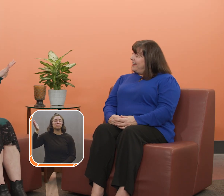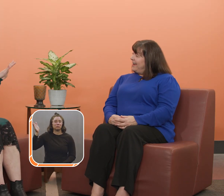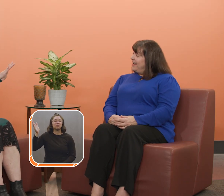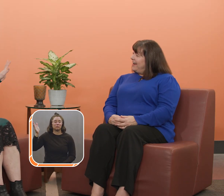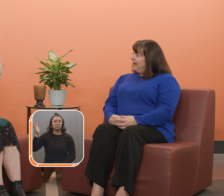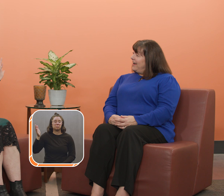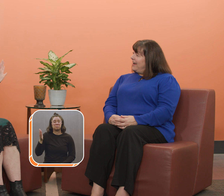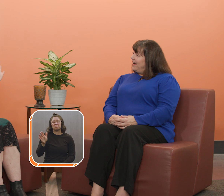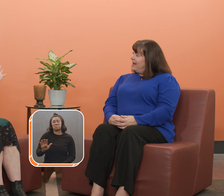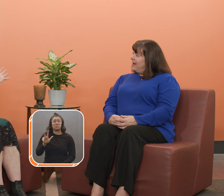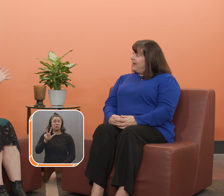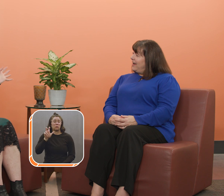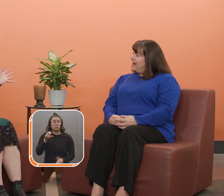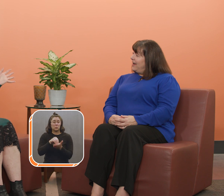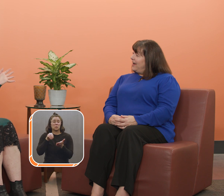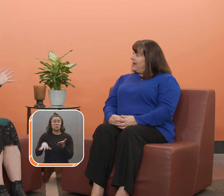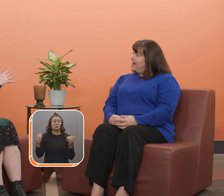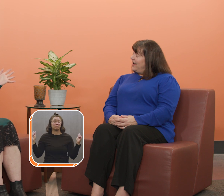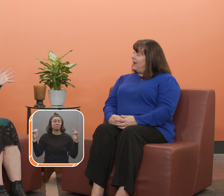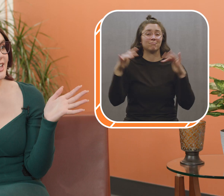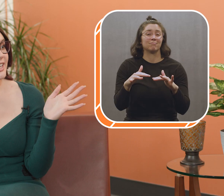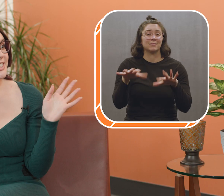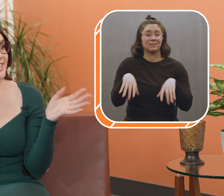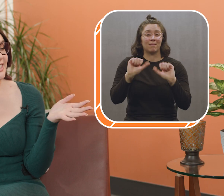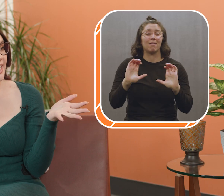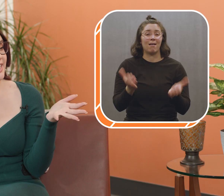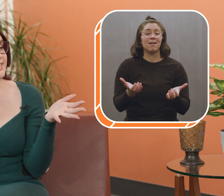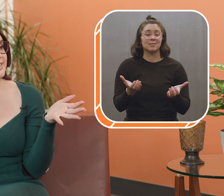like there's maybe 300 students that take the class.